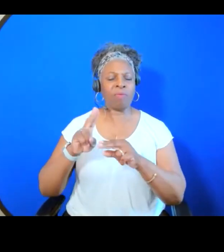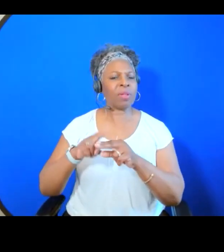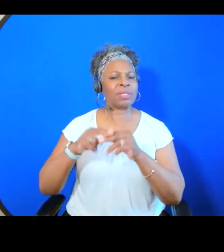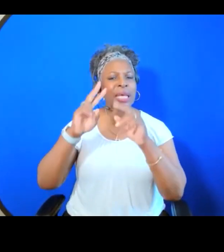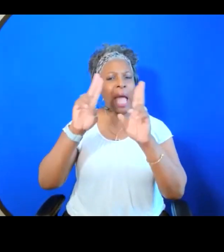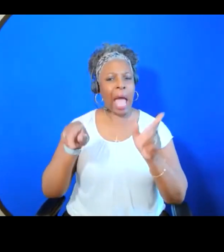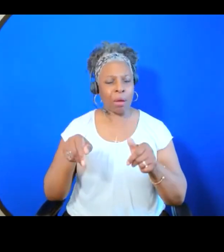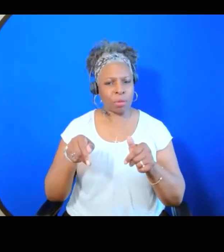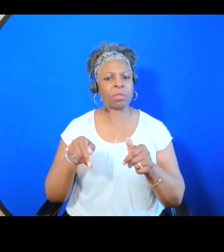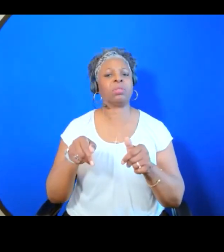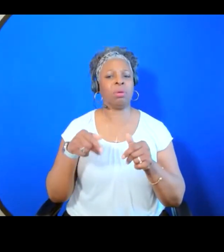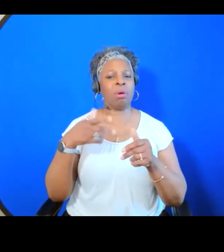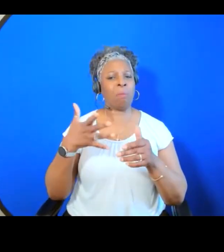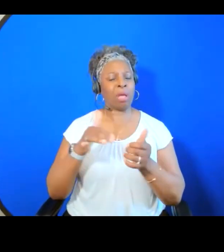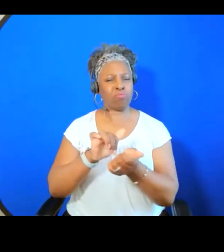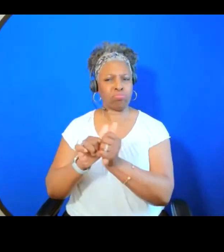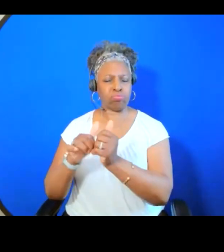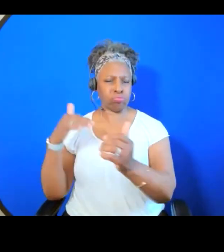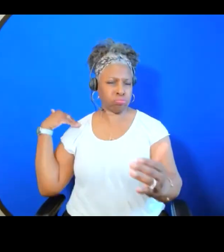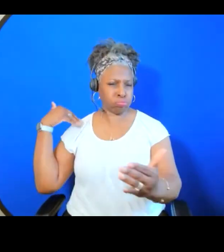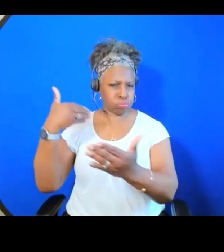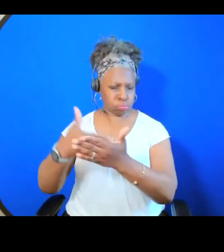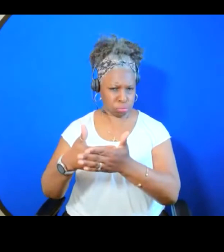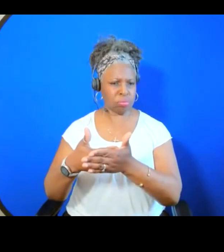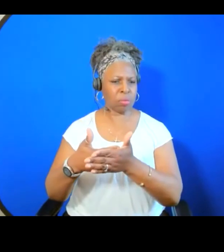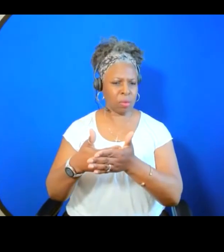we've been collaborating for a number of years and Liverpool Biennial who